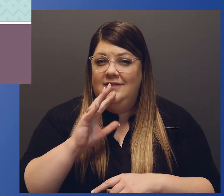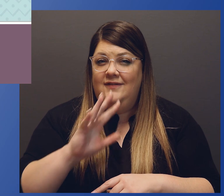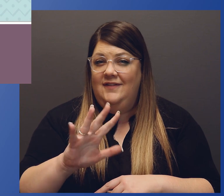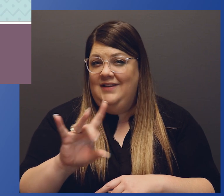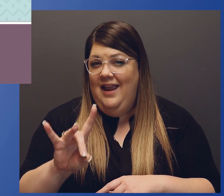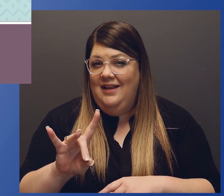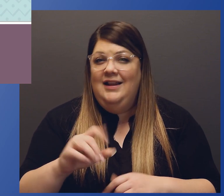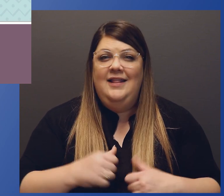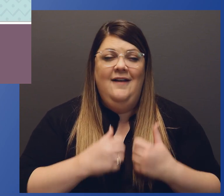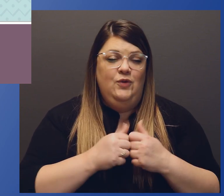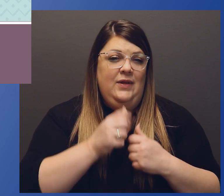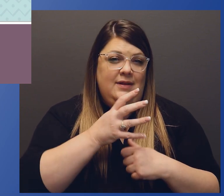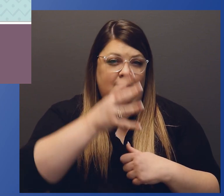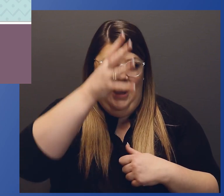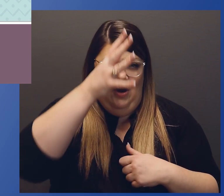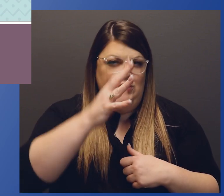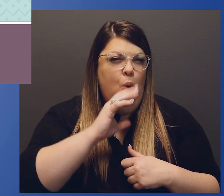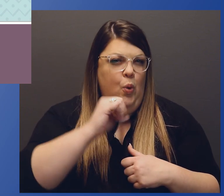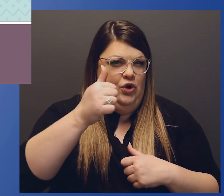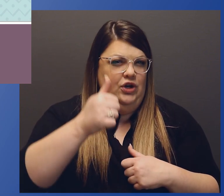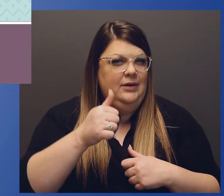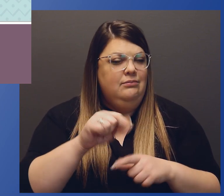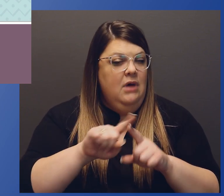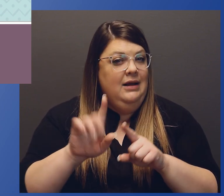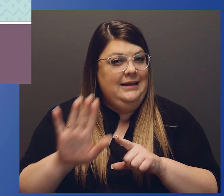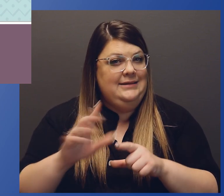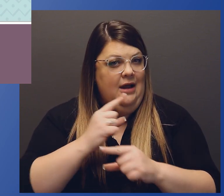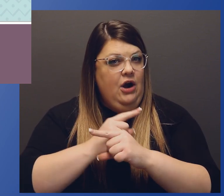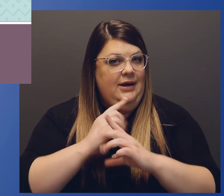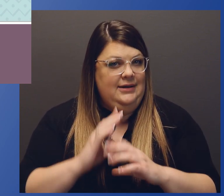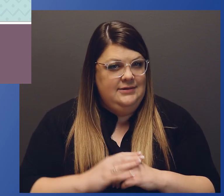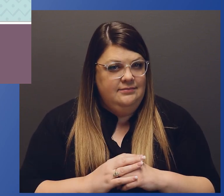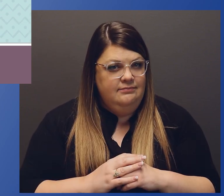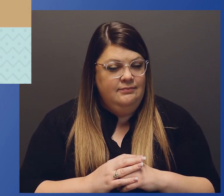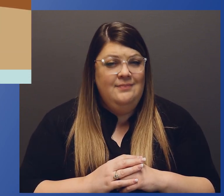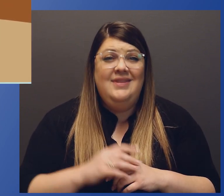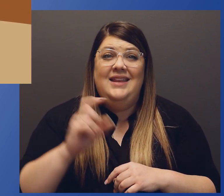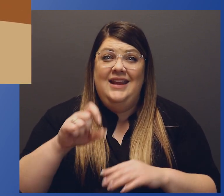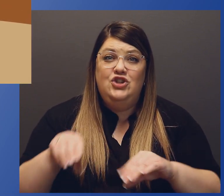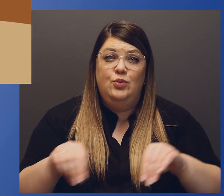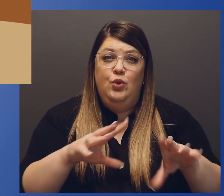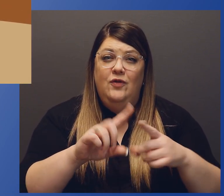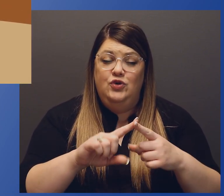Rodney needs to move to a group home. His parents have requested a group home that has one roommate for Rodney